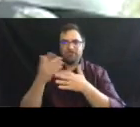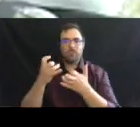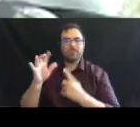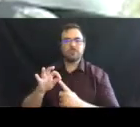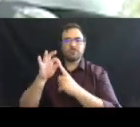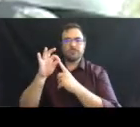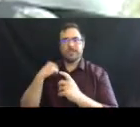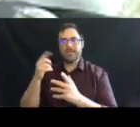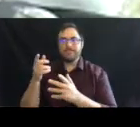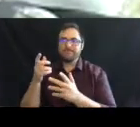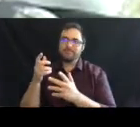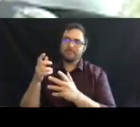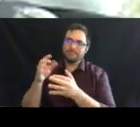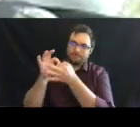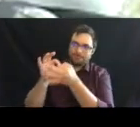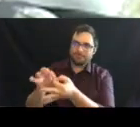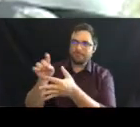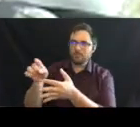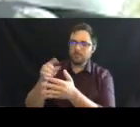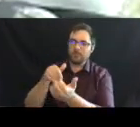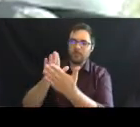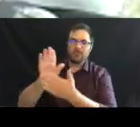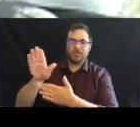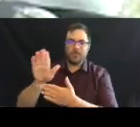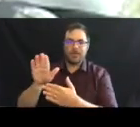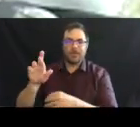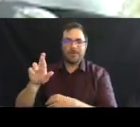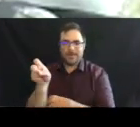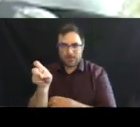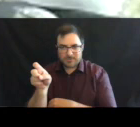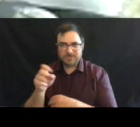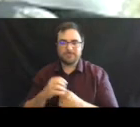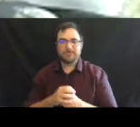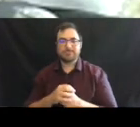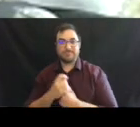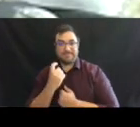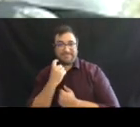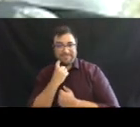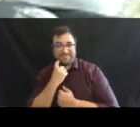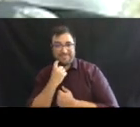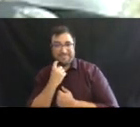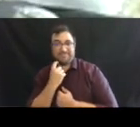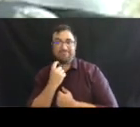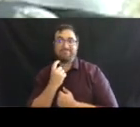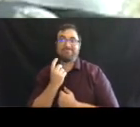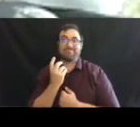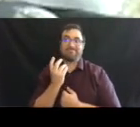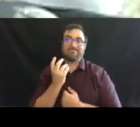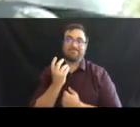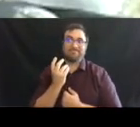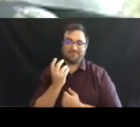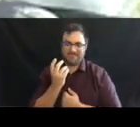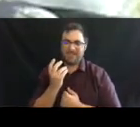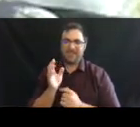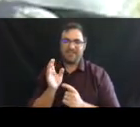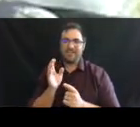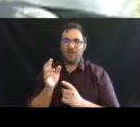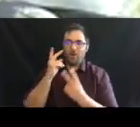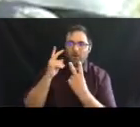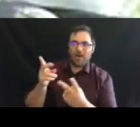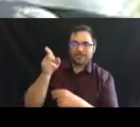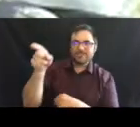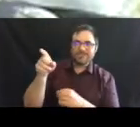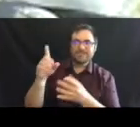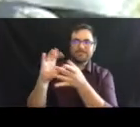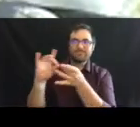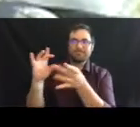about those particular diagnoses. I'm seeing the the question about